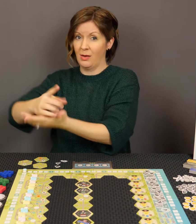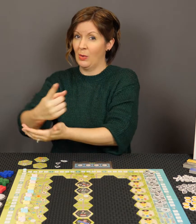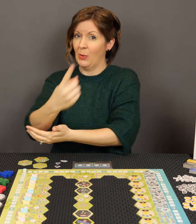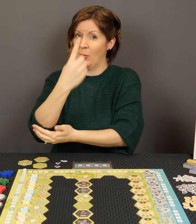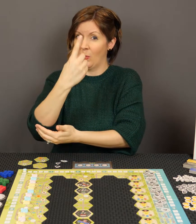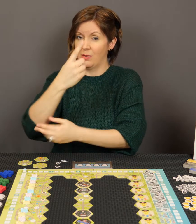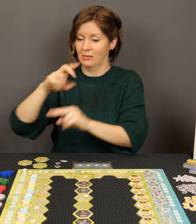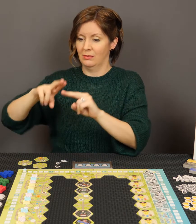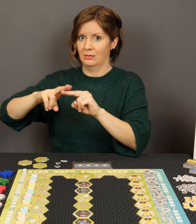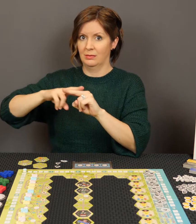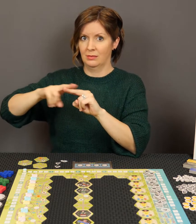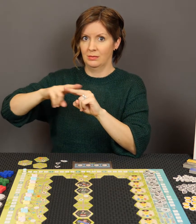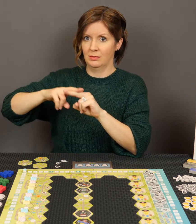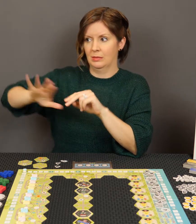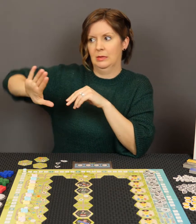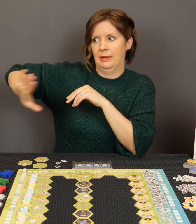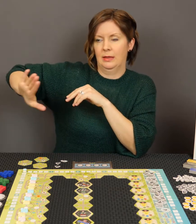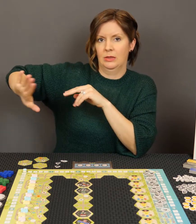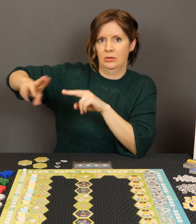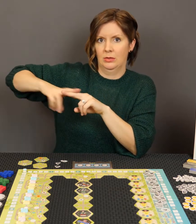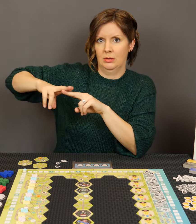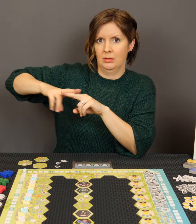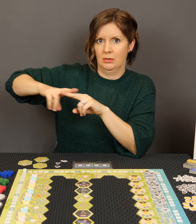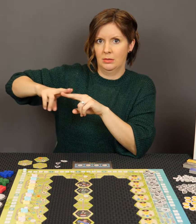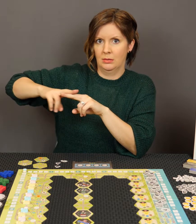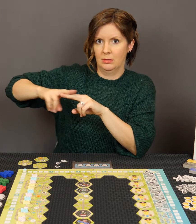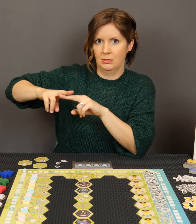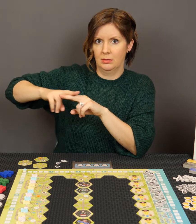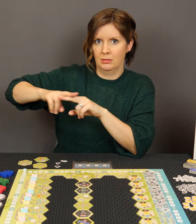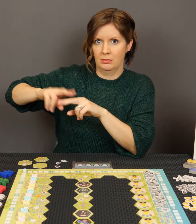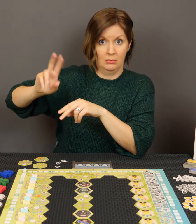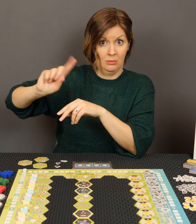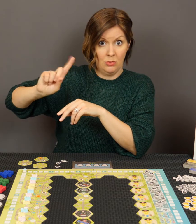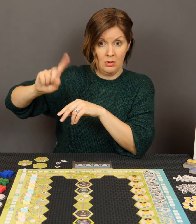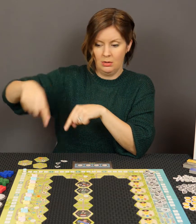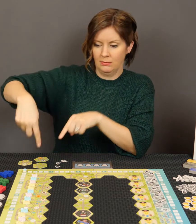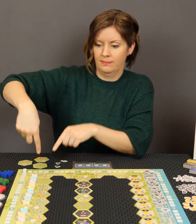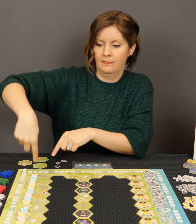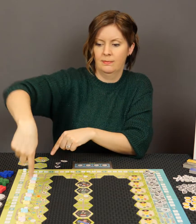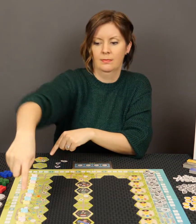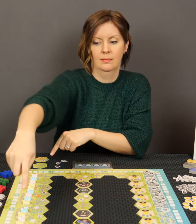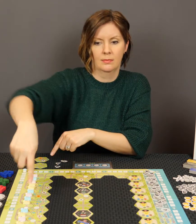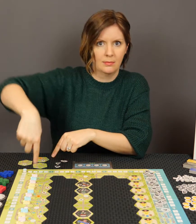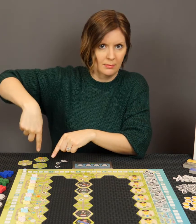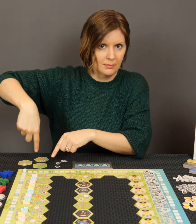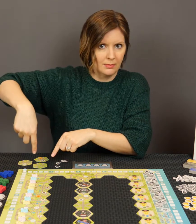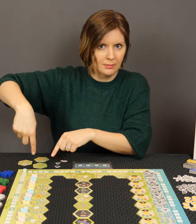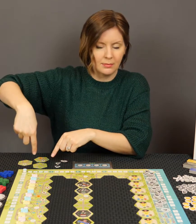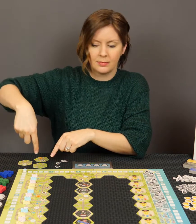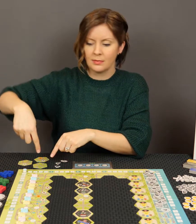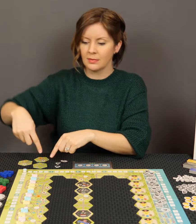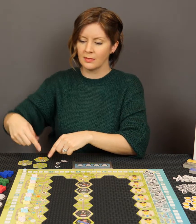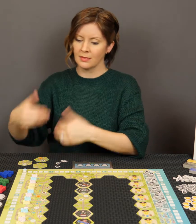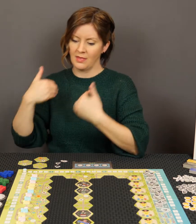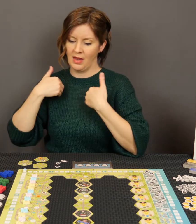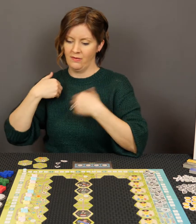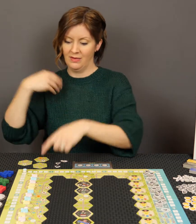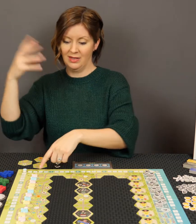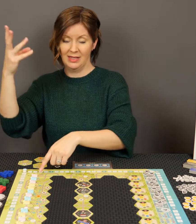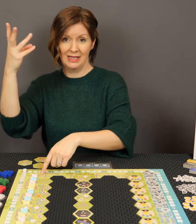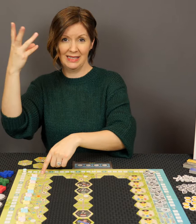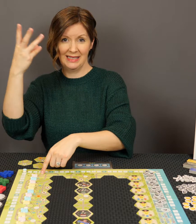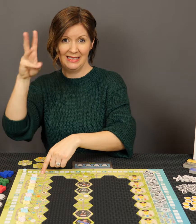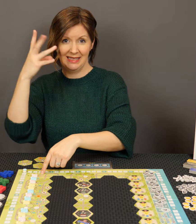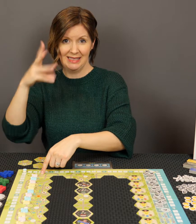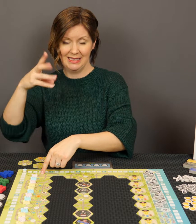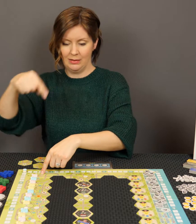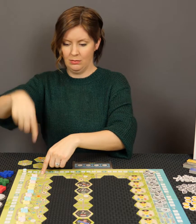That player will put down a train of their color on the side of the board here.